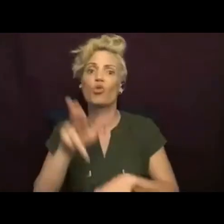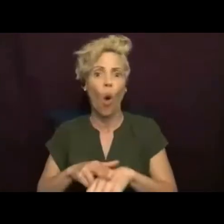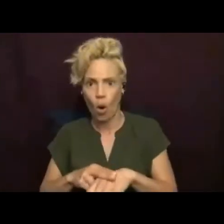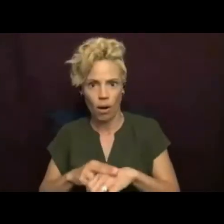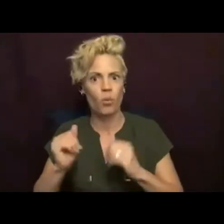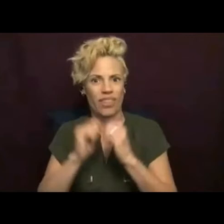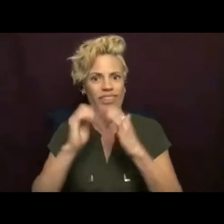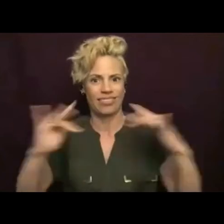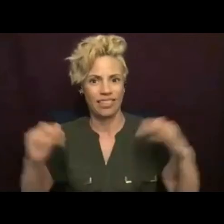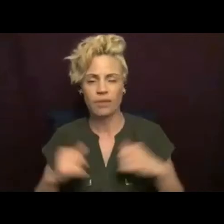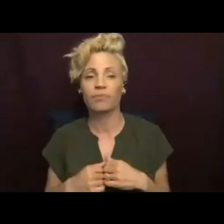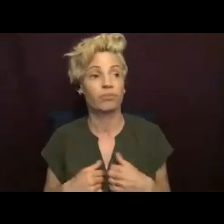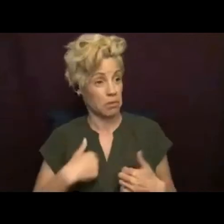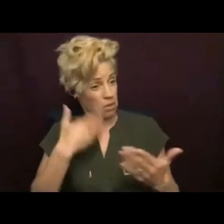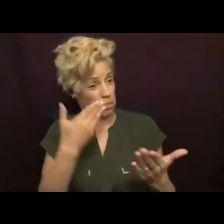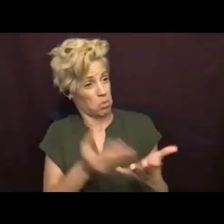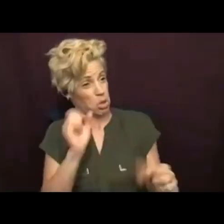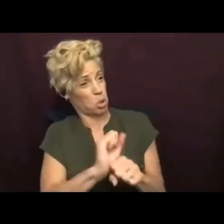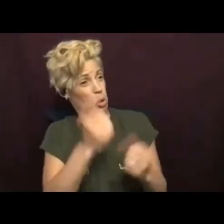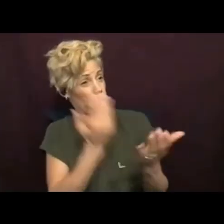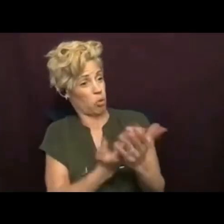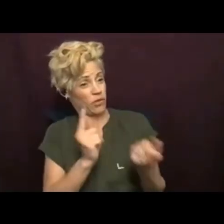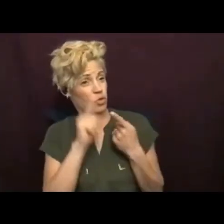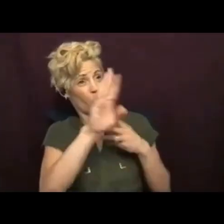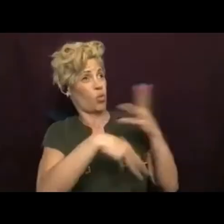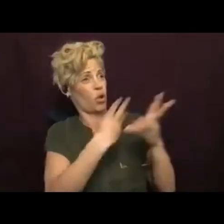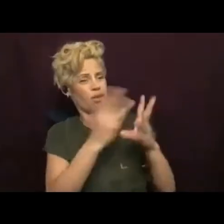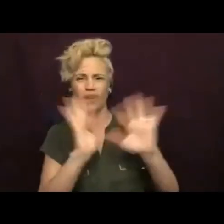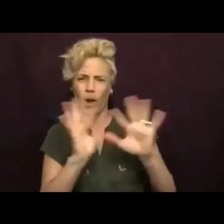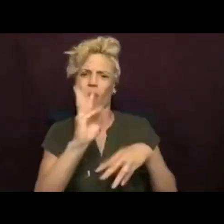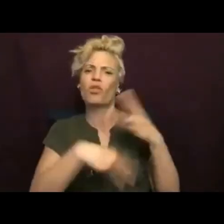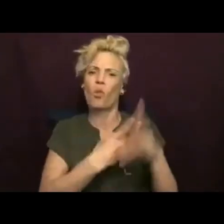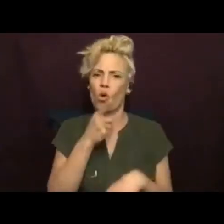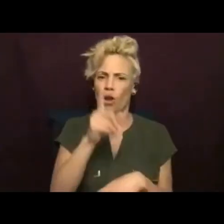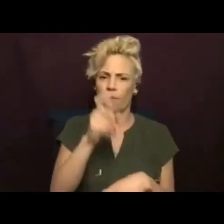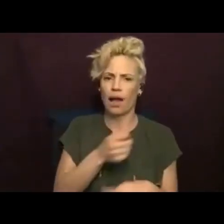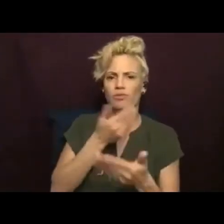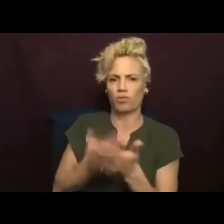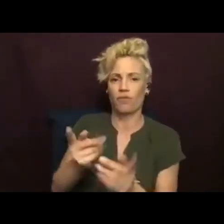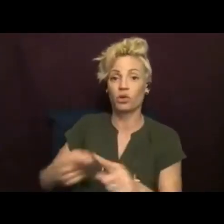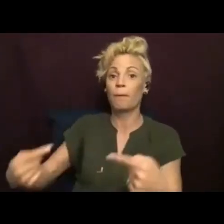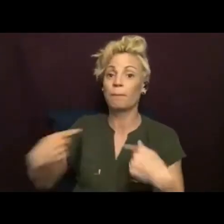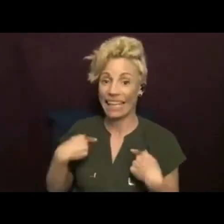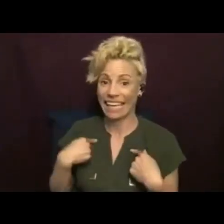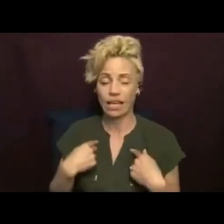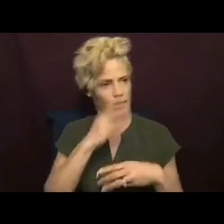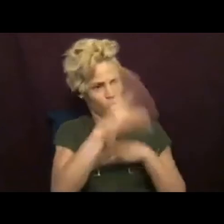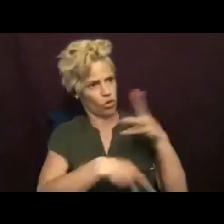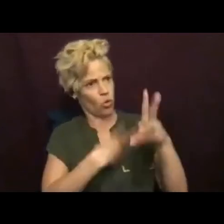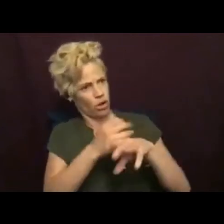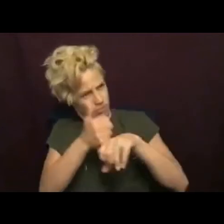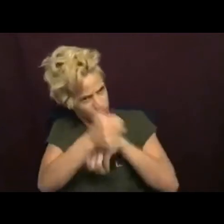because the world has everything to prove to me. It is the world's responsibility to make space for my body,